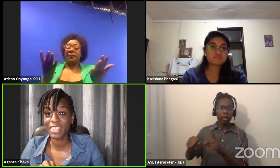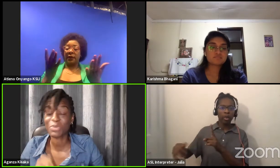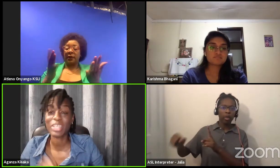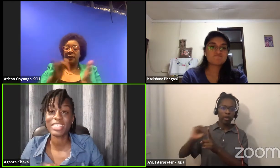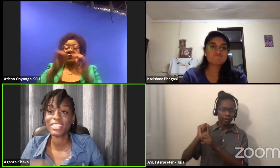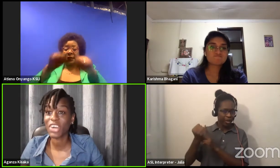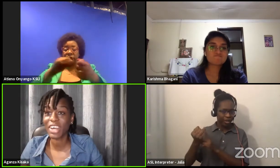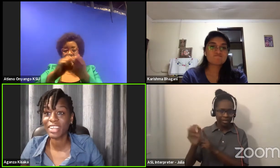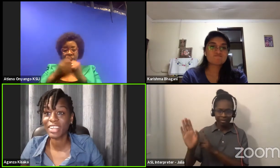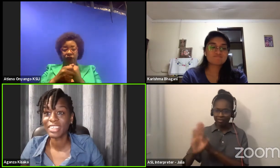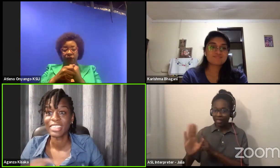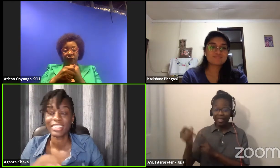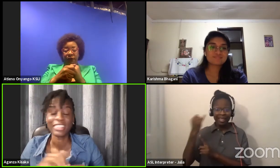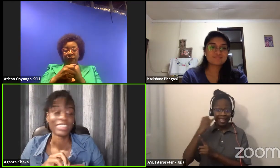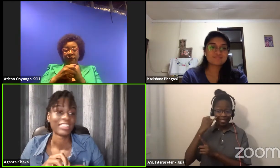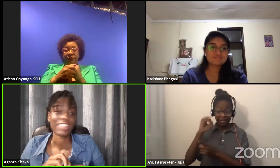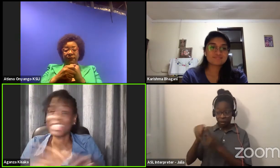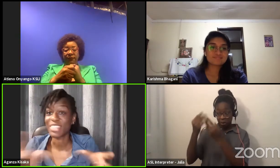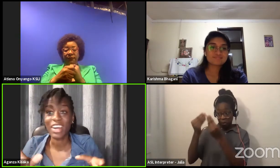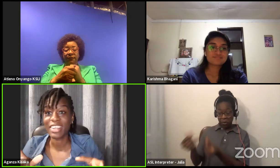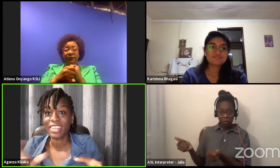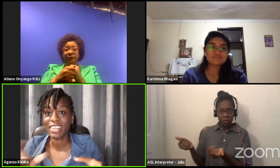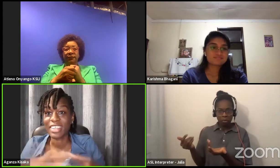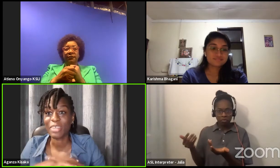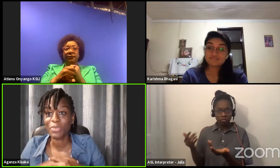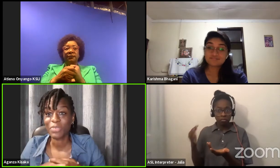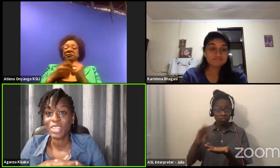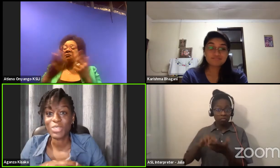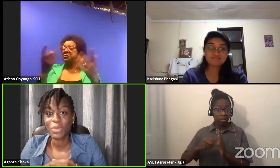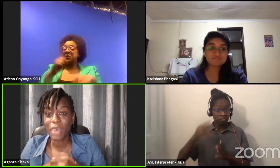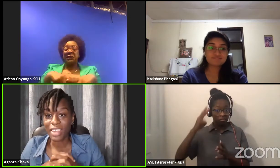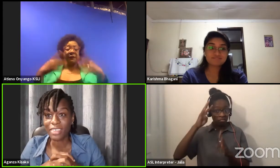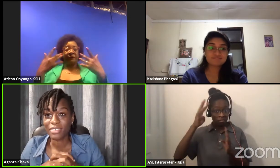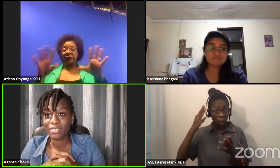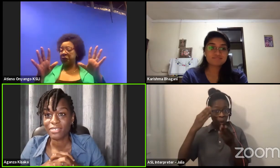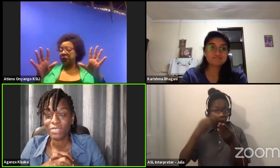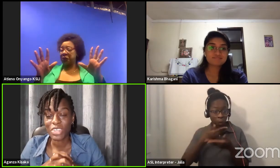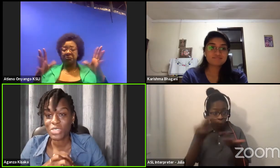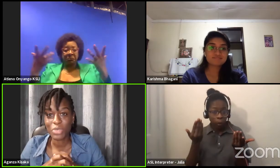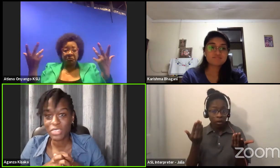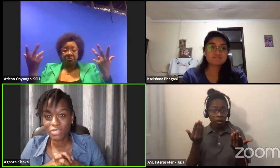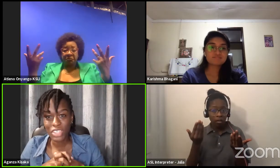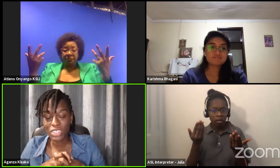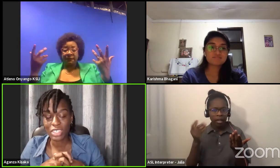because once it's gone, it's gone. And then where's your why, where's your motivation?